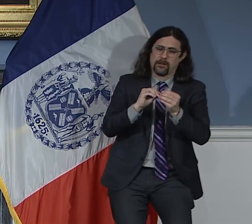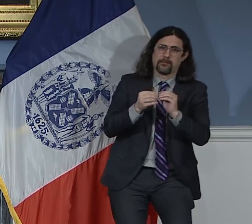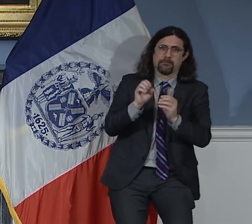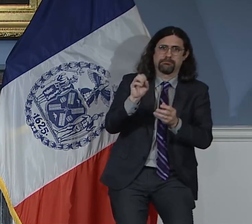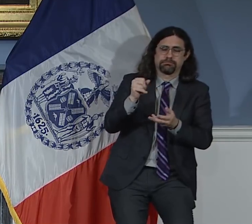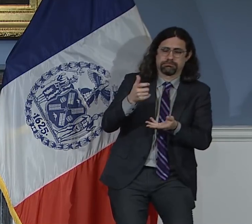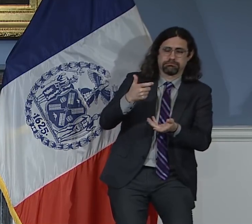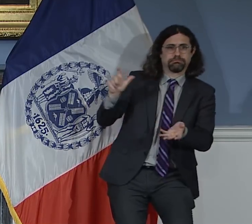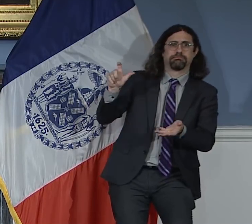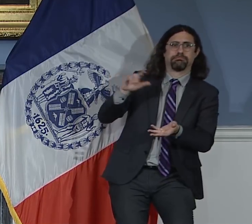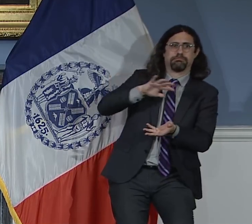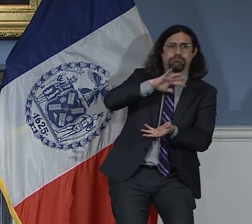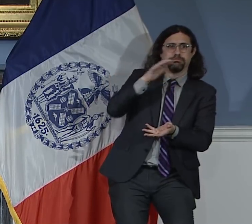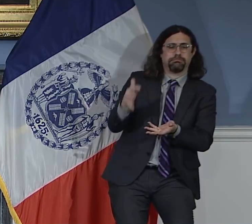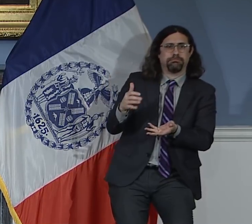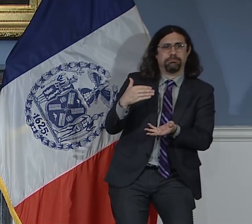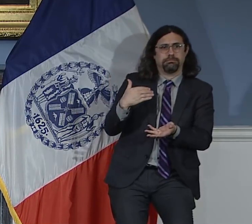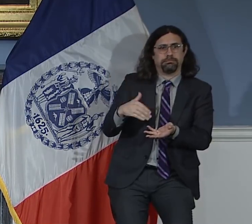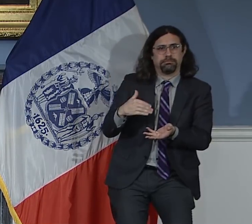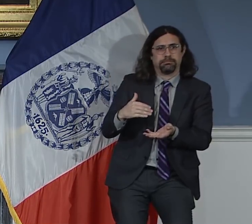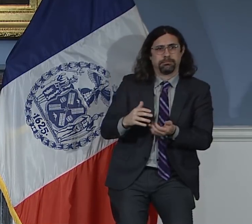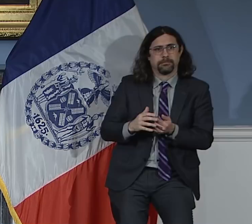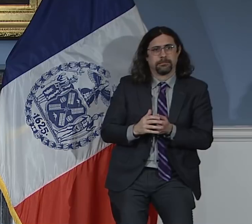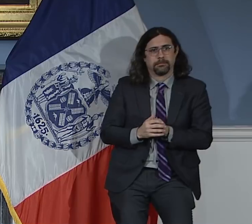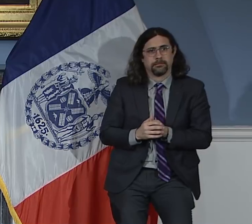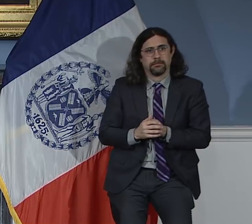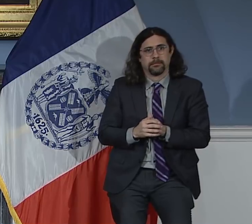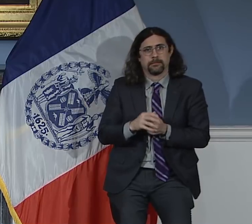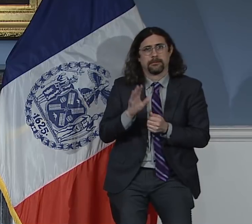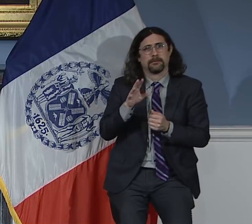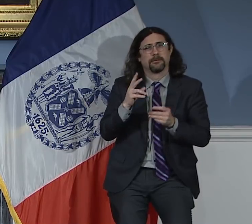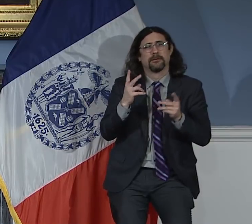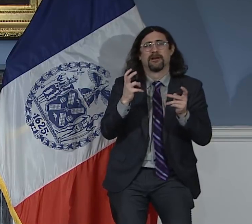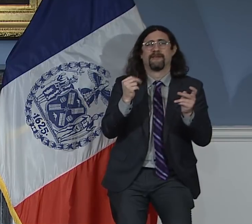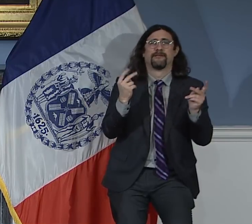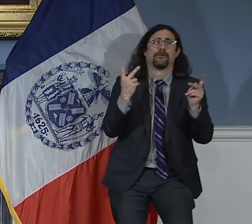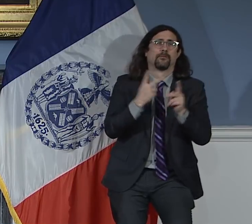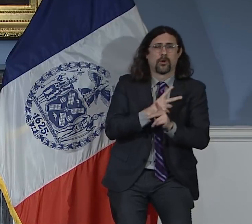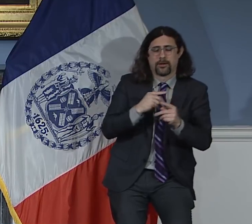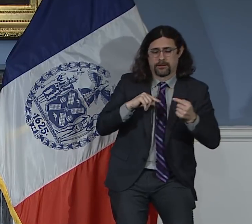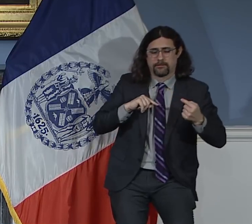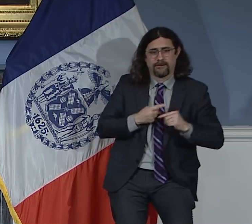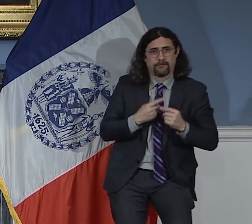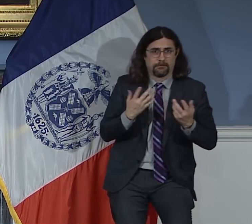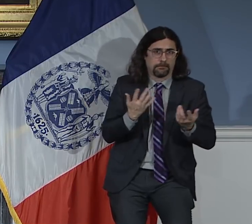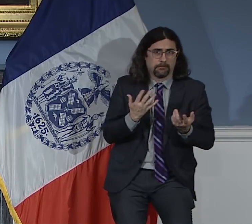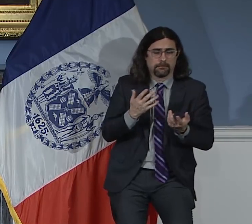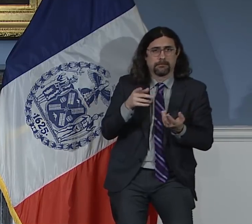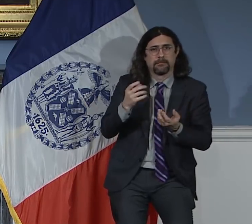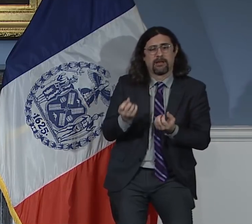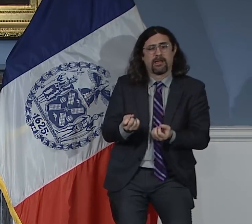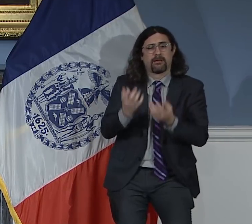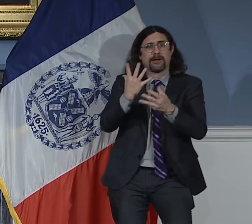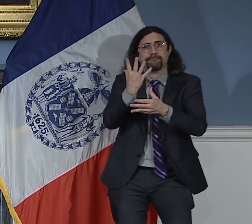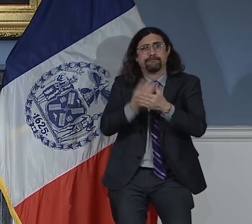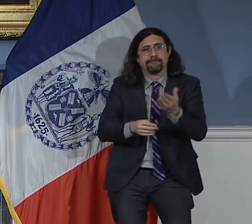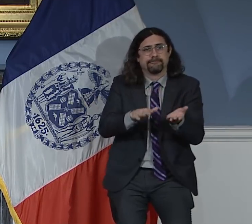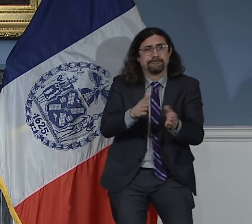I ALSO HAVE TO REPORT ANOTHER EVEN MORE PAINFUL NUMBER, THERE HAVE BEEN 22 DETHASNO WIN NEW YORK CITY DIRECTLY RELATED TO THE